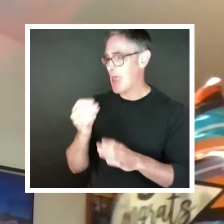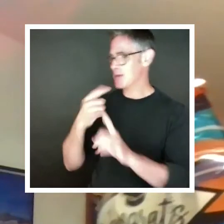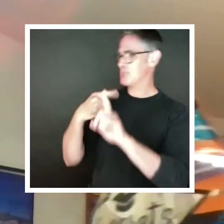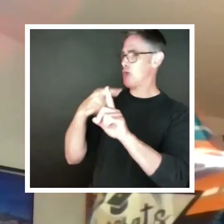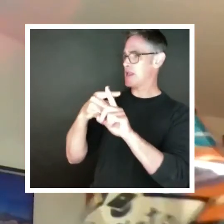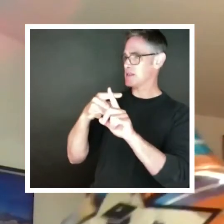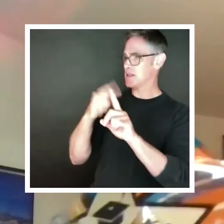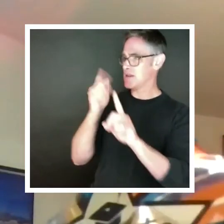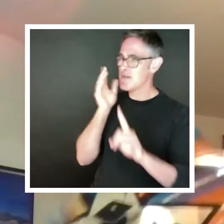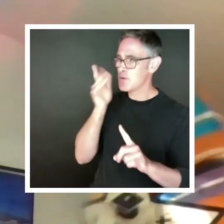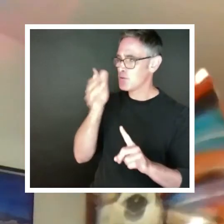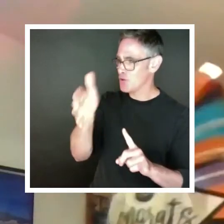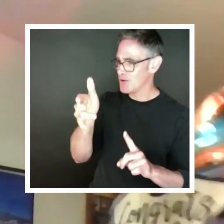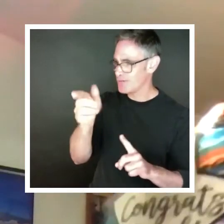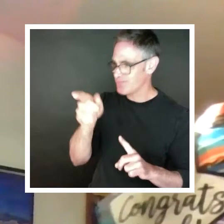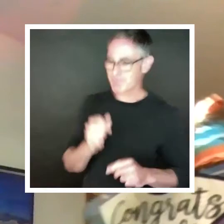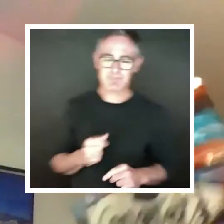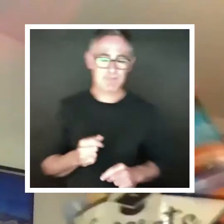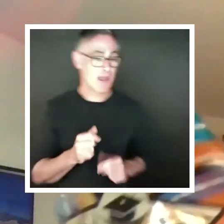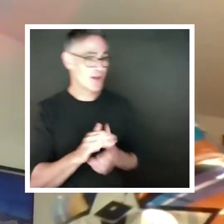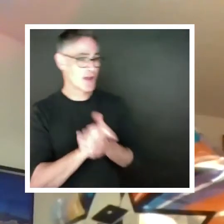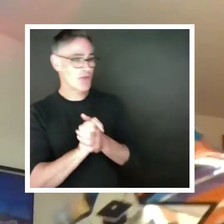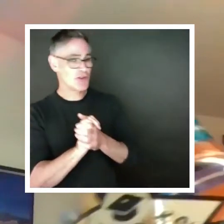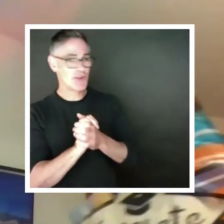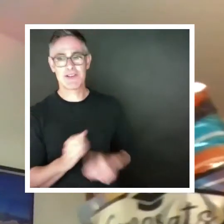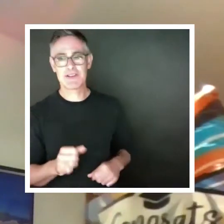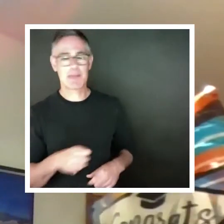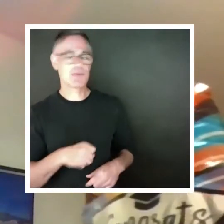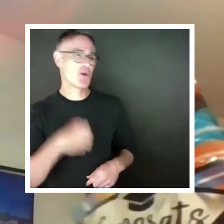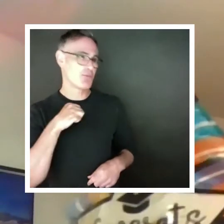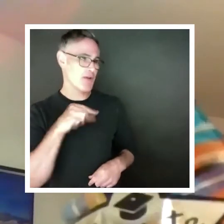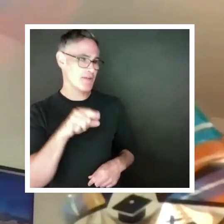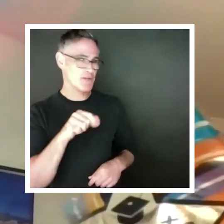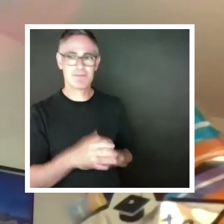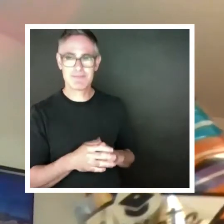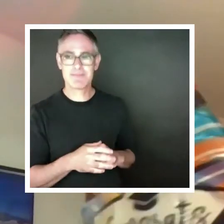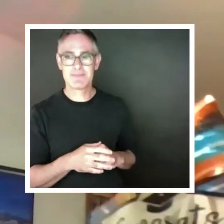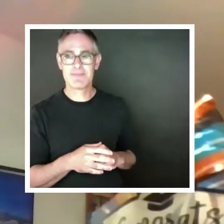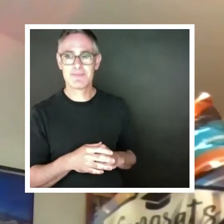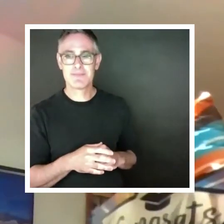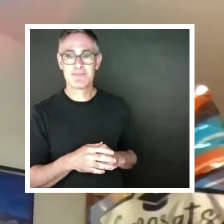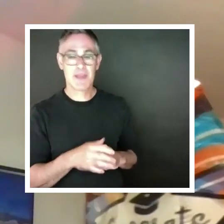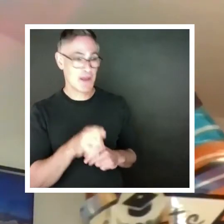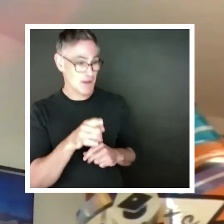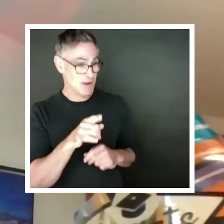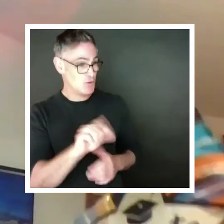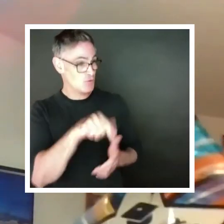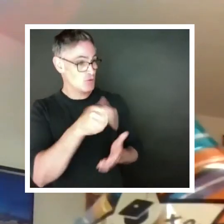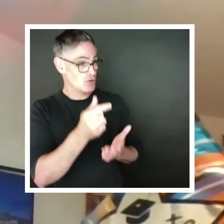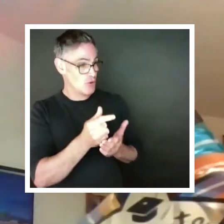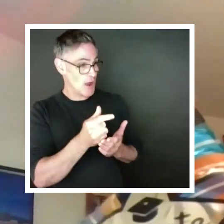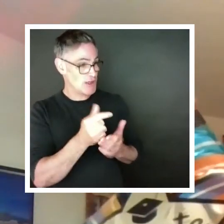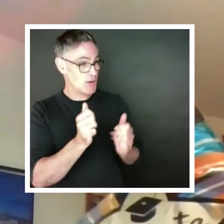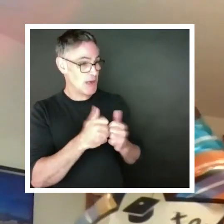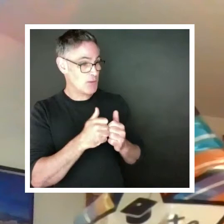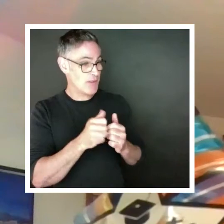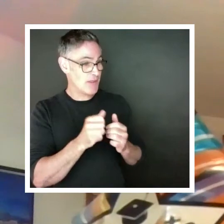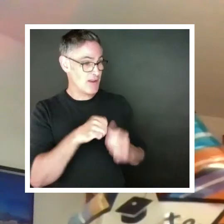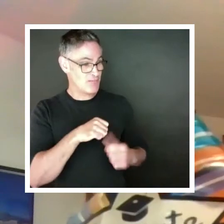Congratulations. I am so proud of you. You've not only graduated with a really impressive degree,